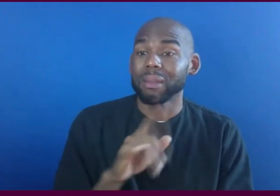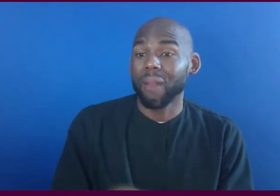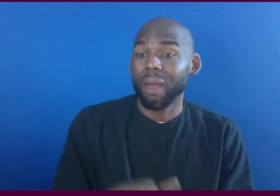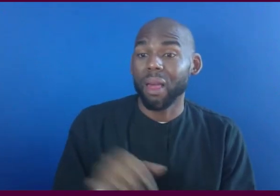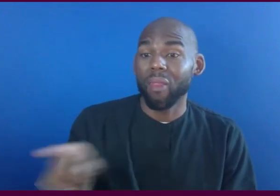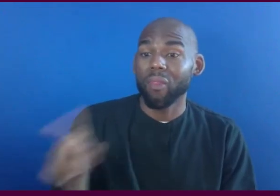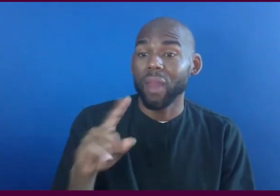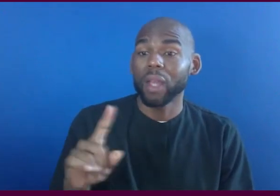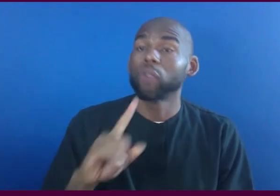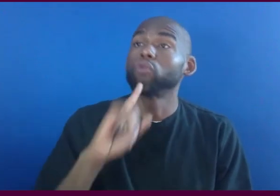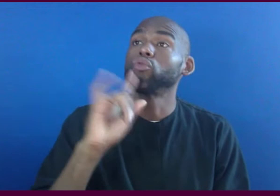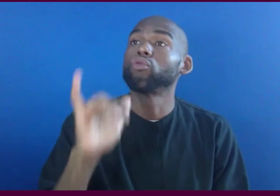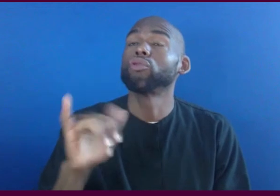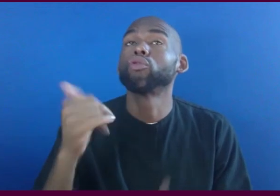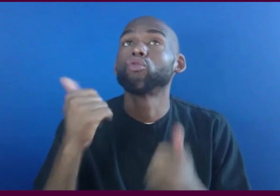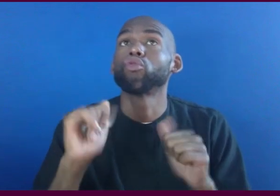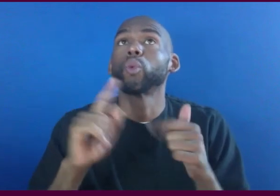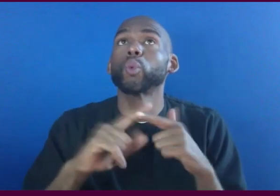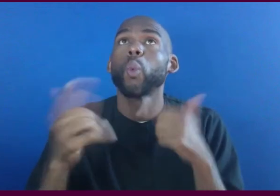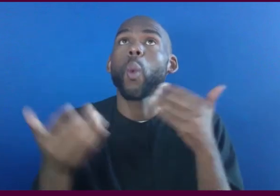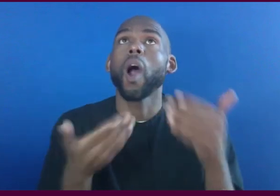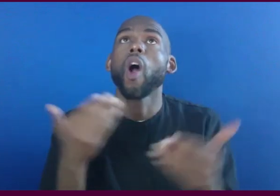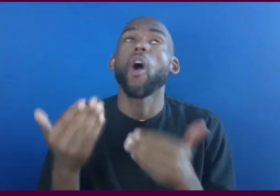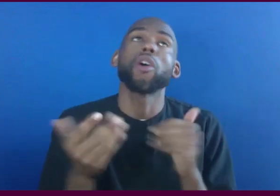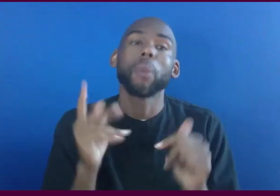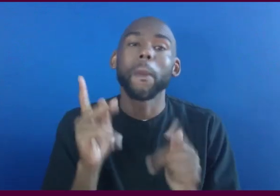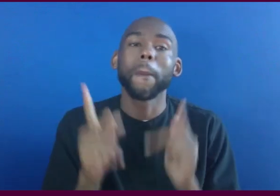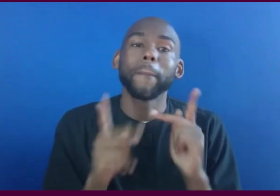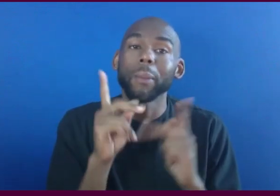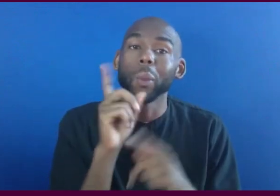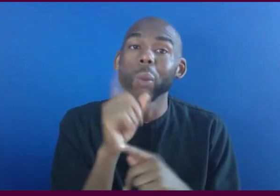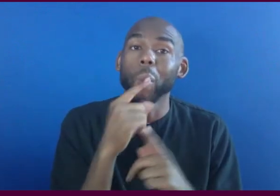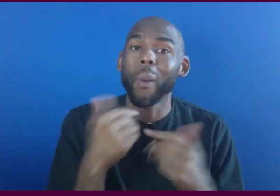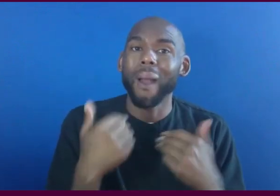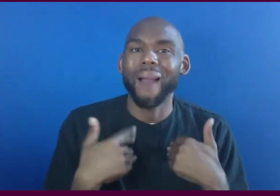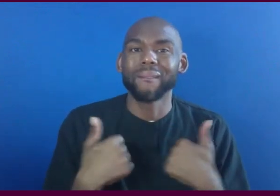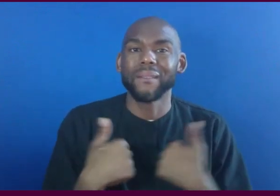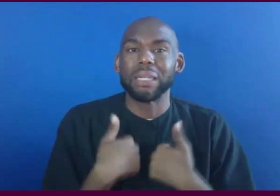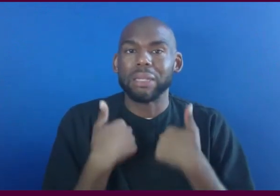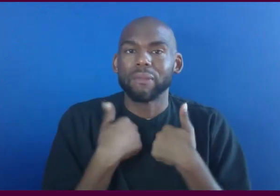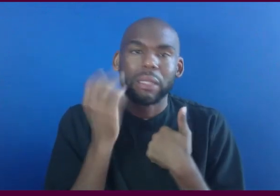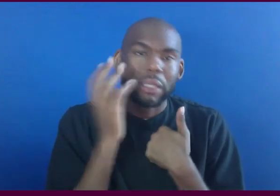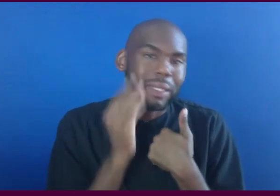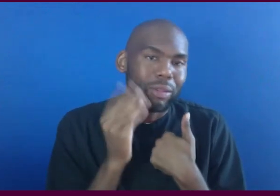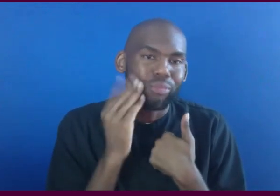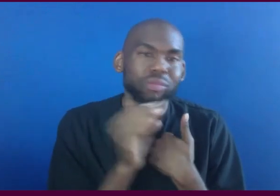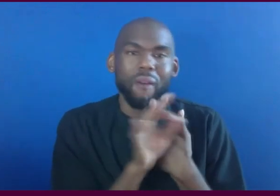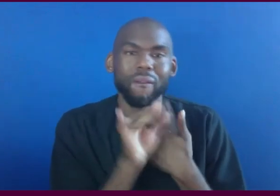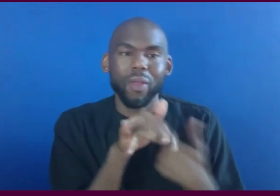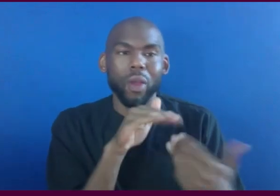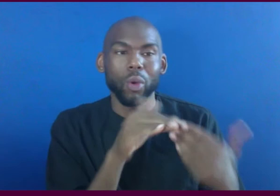in particular, is that they really try to hire people who have lived experiences of